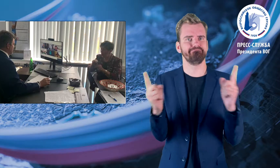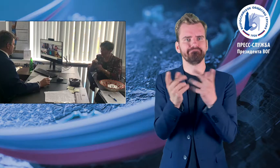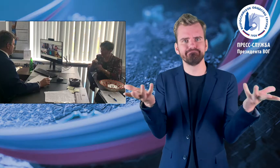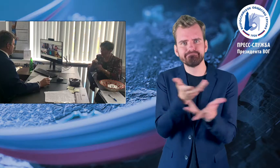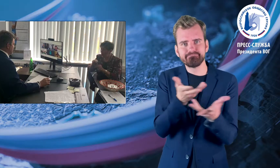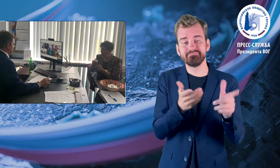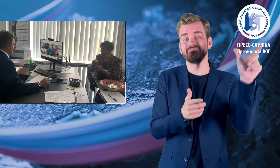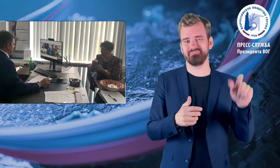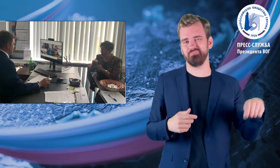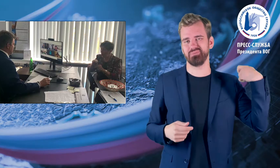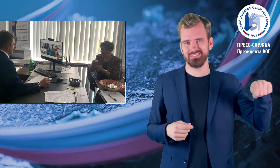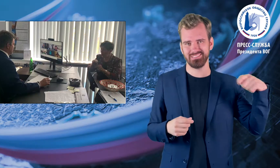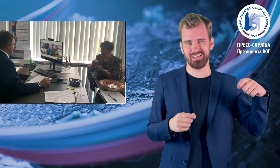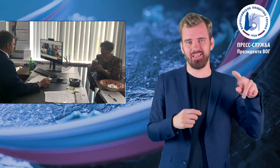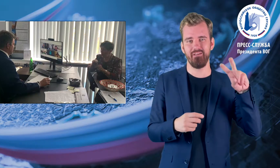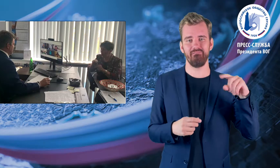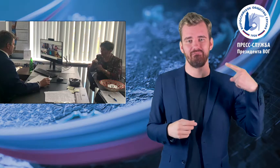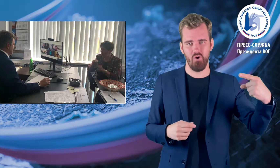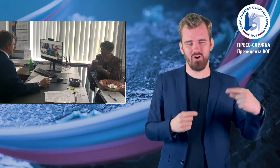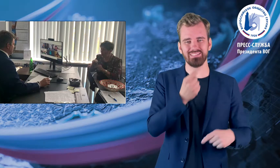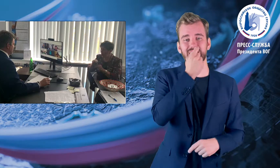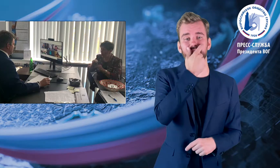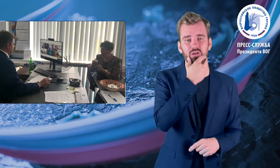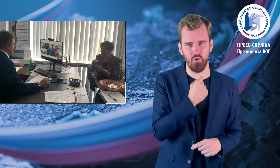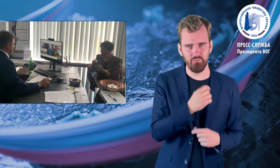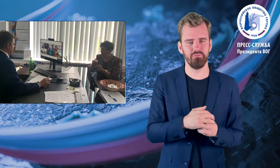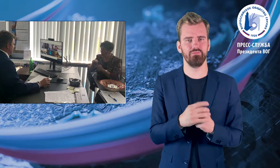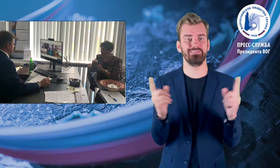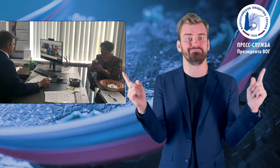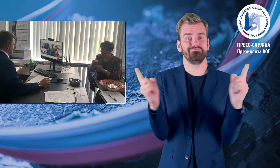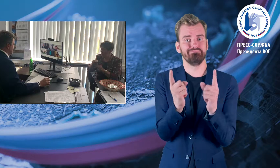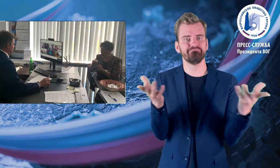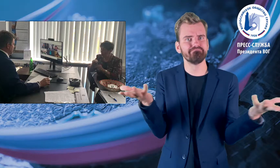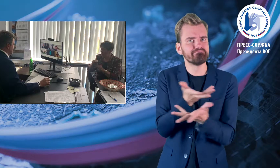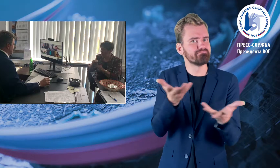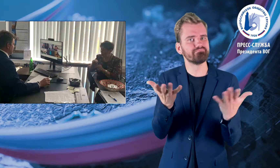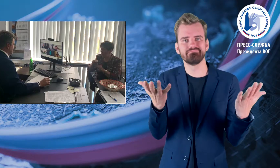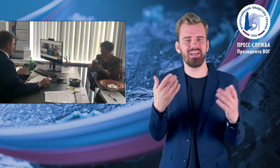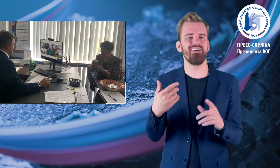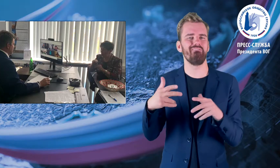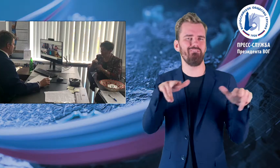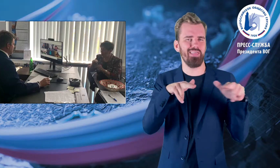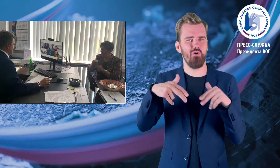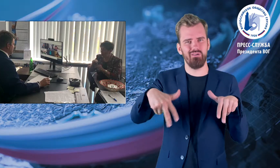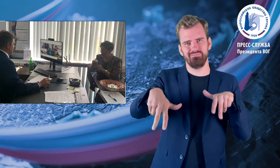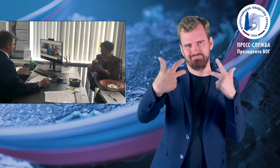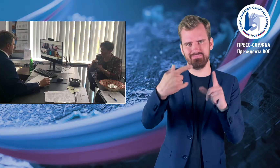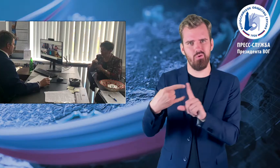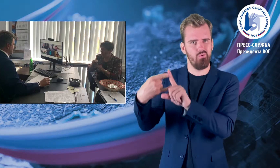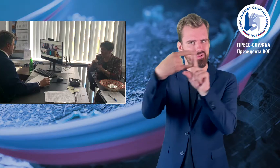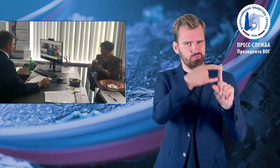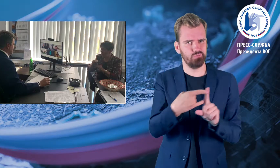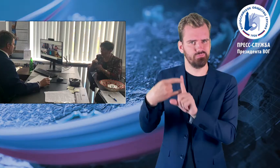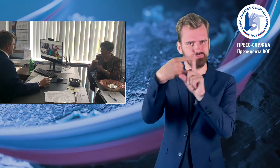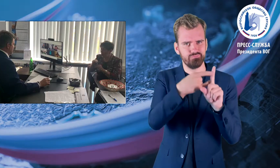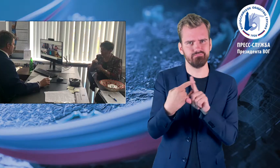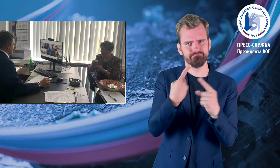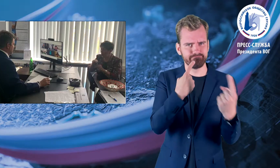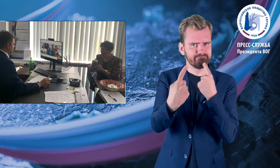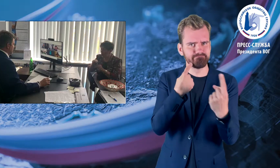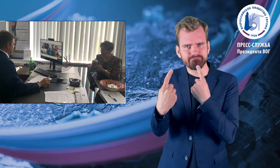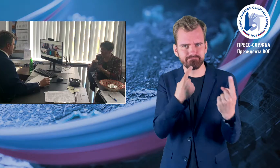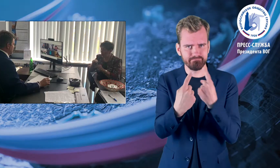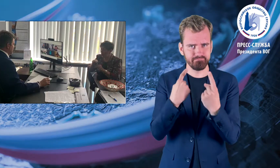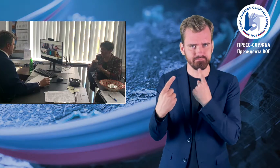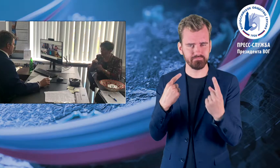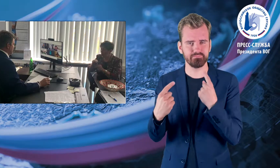The meeting was held in a modern videoconference mode - online.